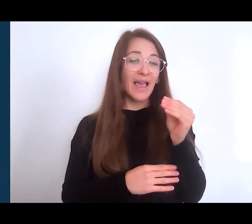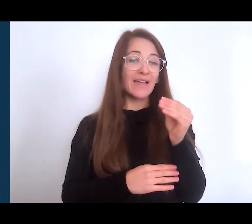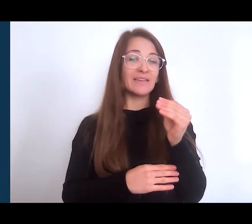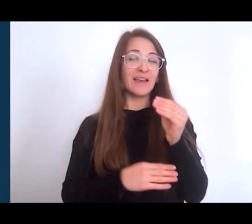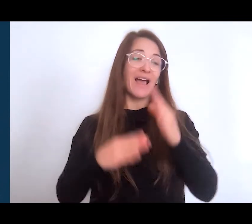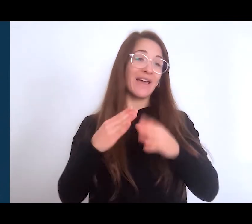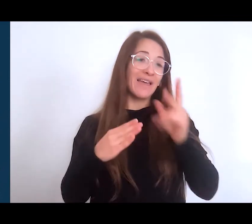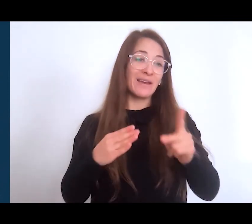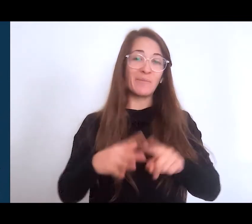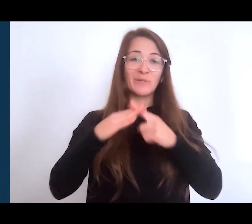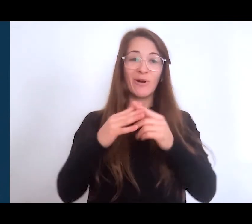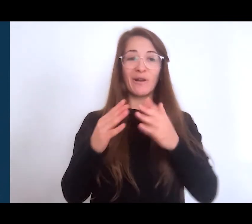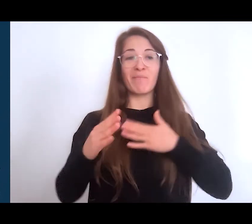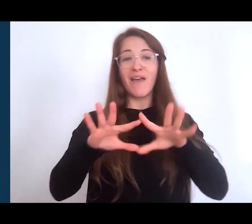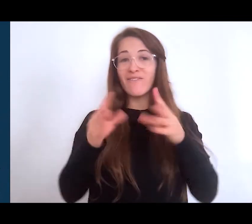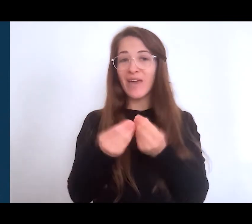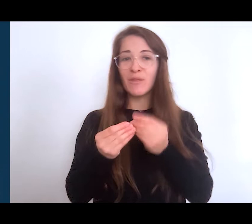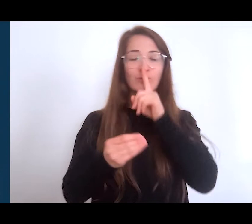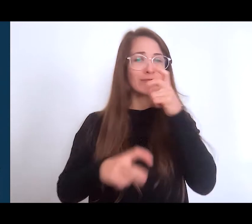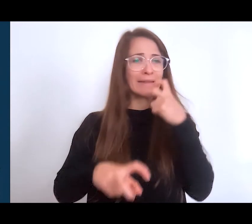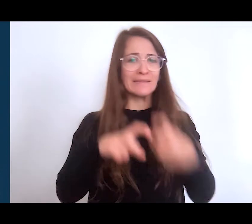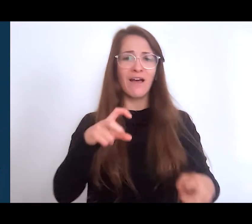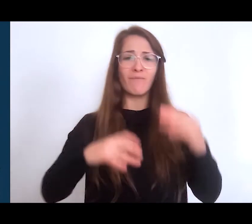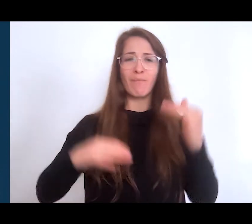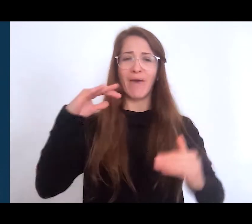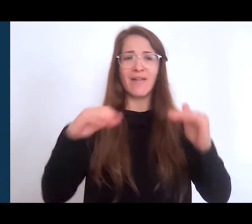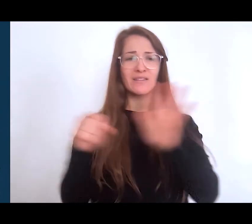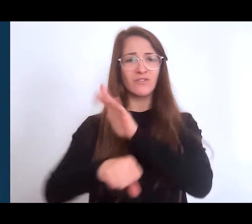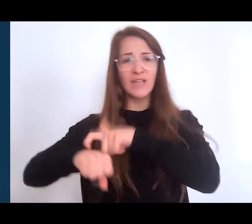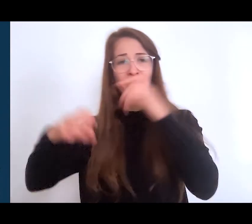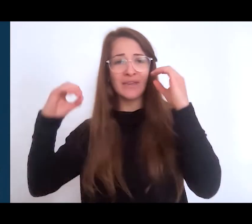ALSO, I HAD STARTED A FAMILY AND